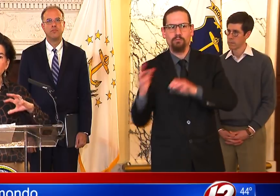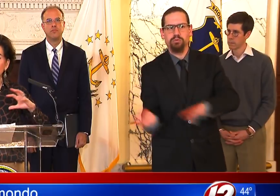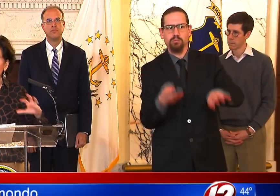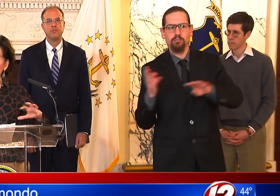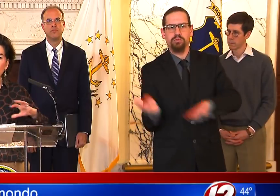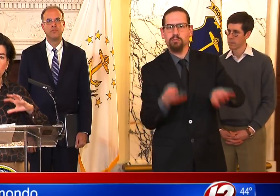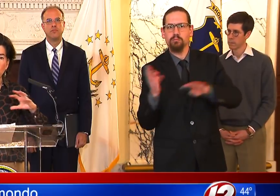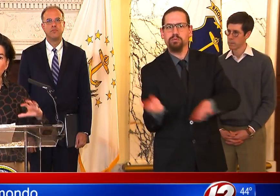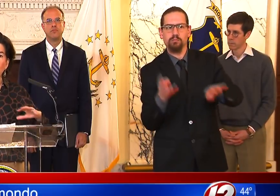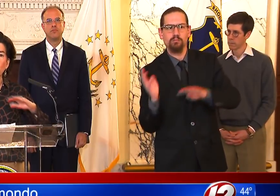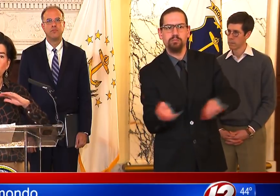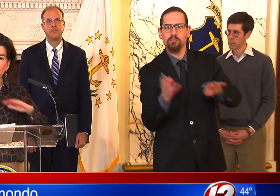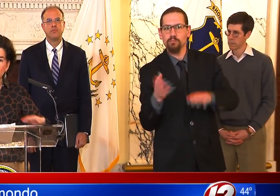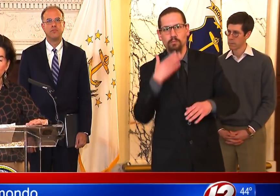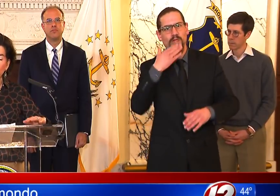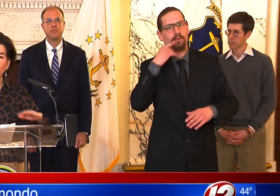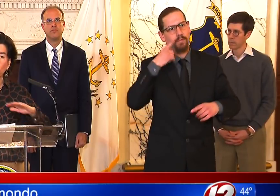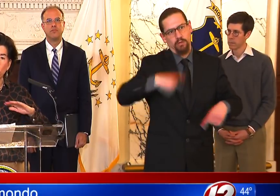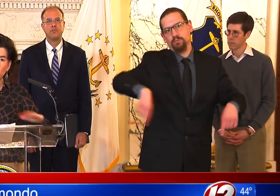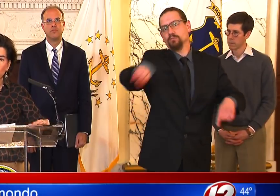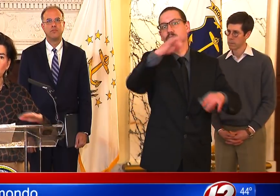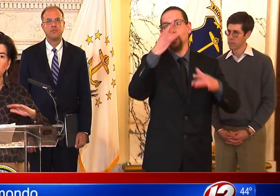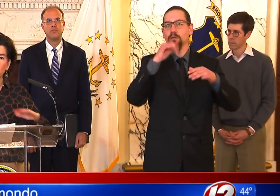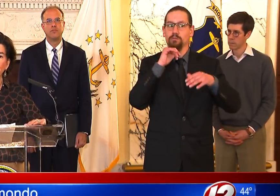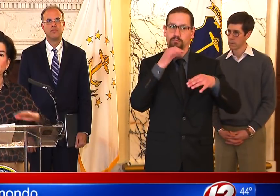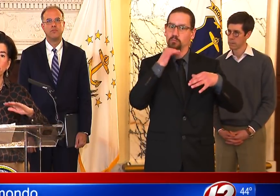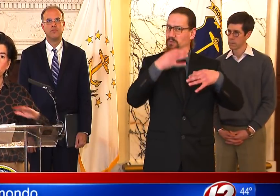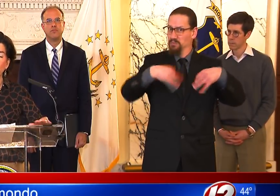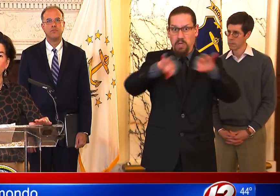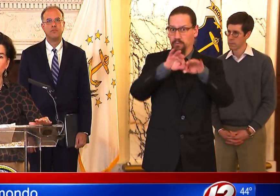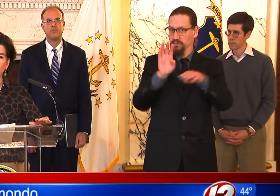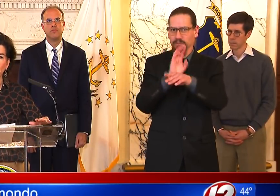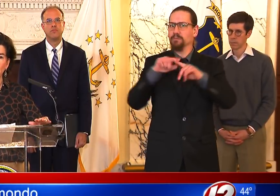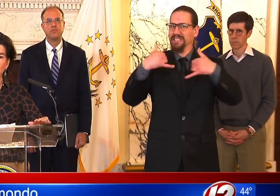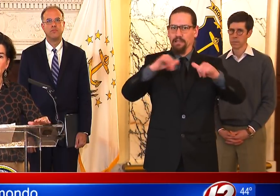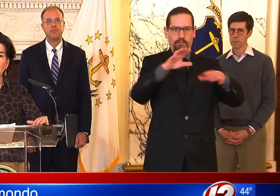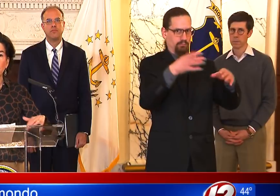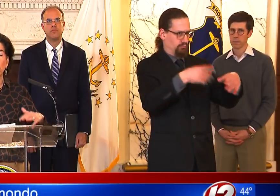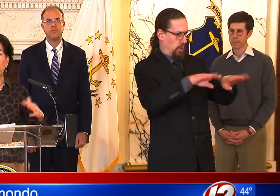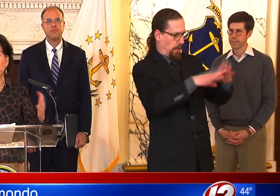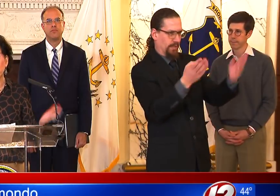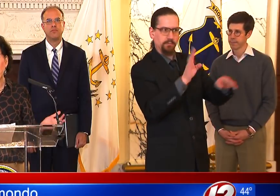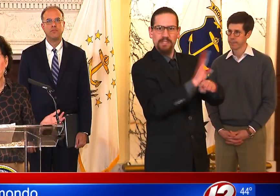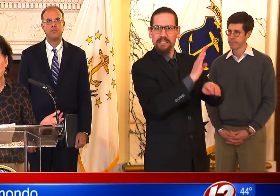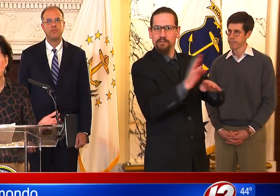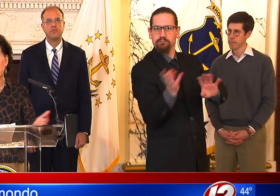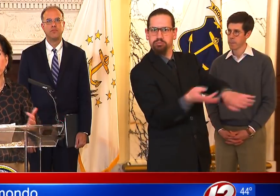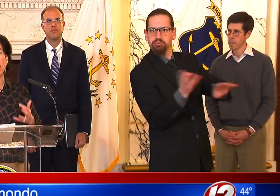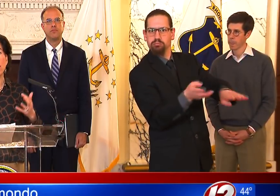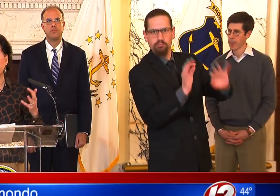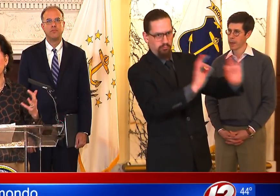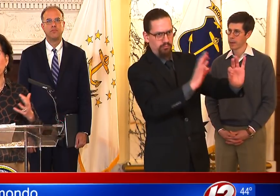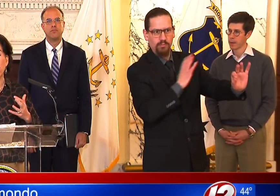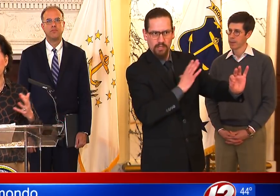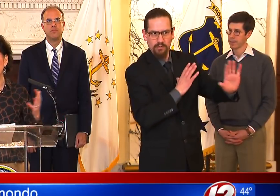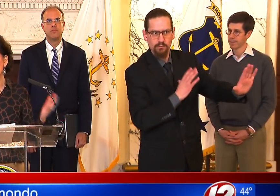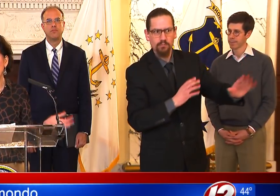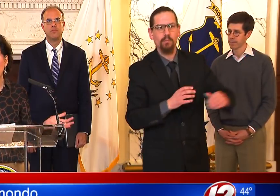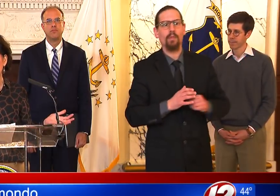SHOPPING. BUT, YOU ARE ALLOWED TO OPEN YOUR DOORS. YOUR PHYSICAL PRESENCE IS